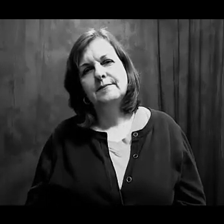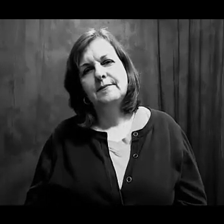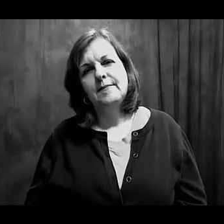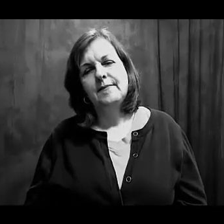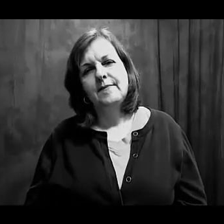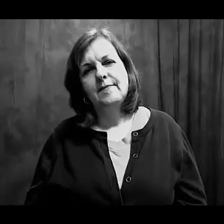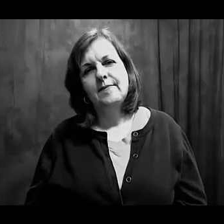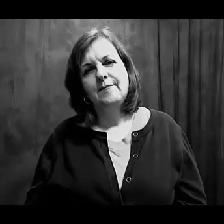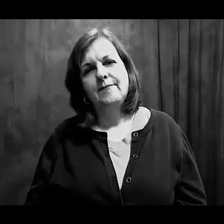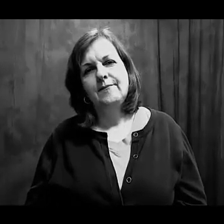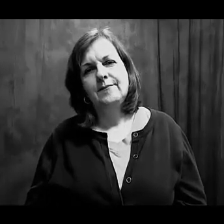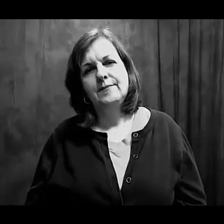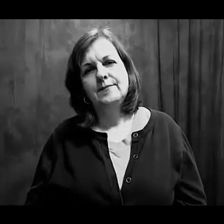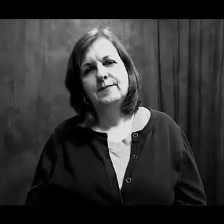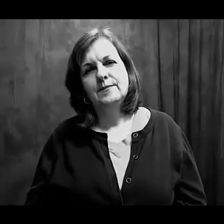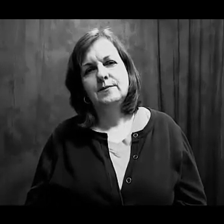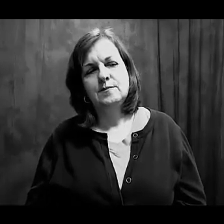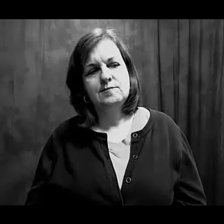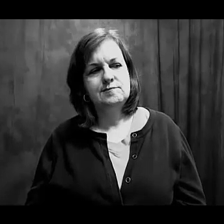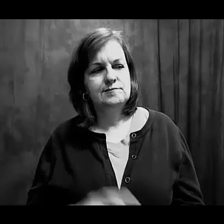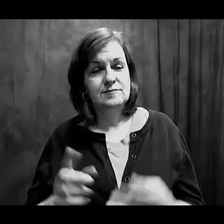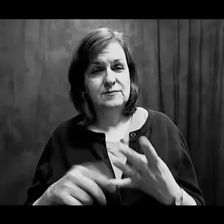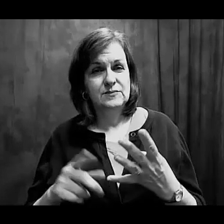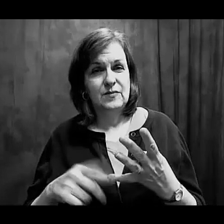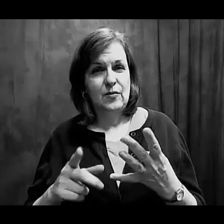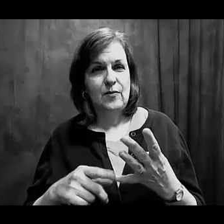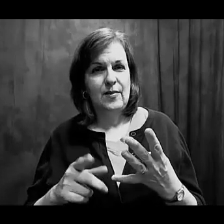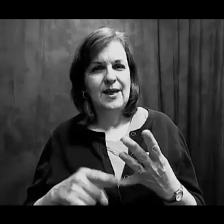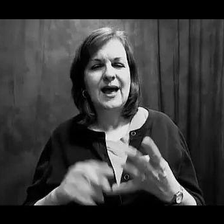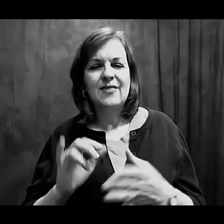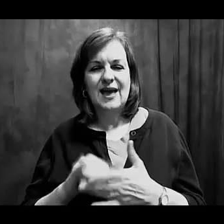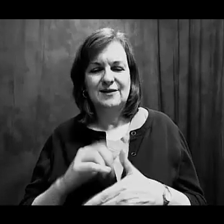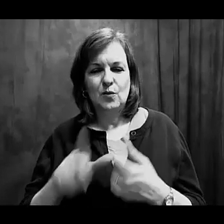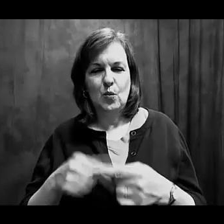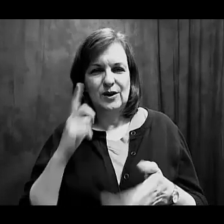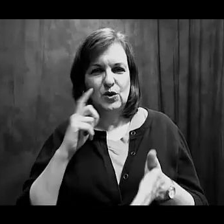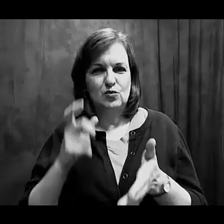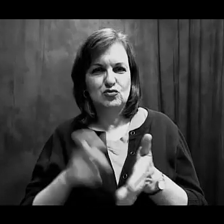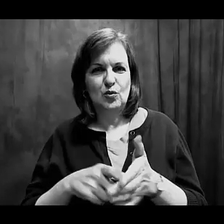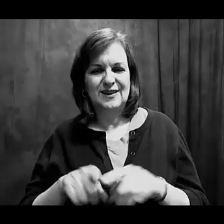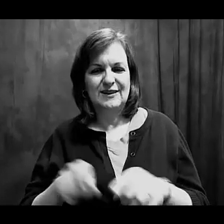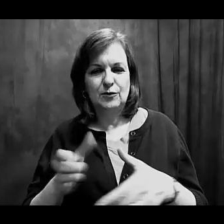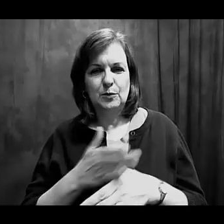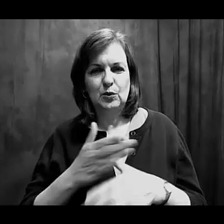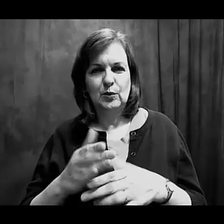this is where you get the difference between stunk